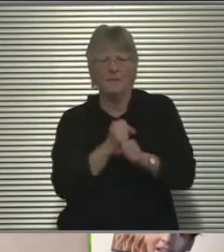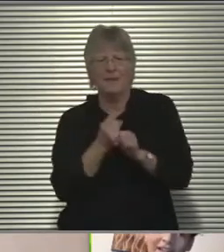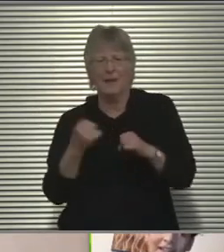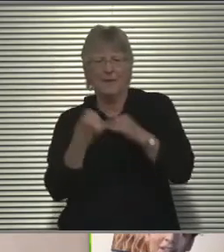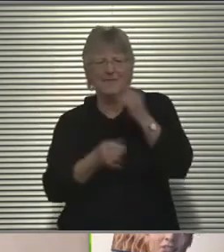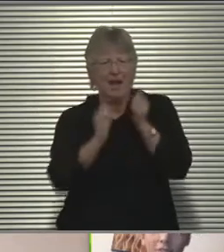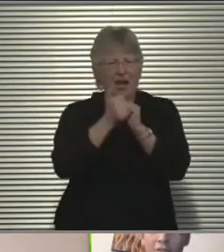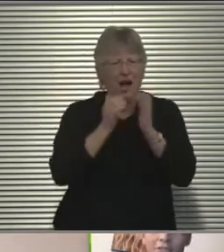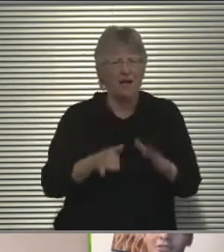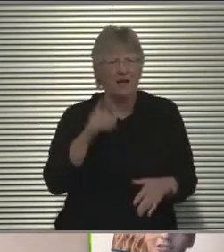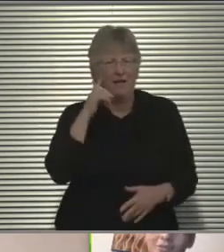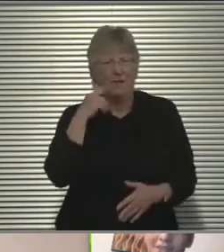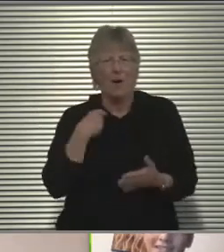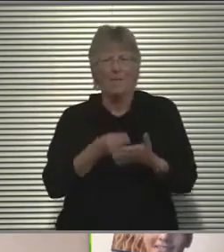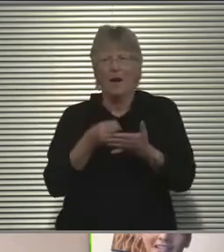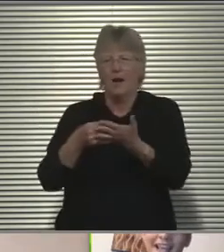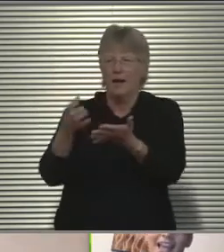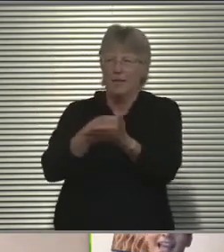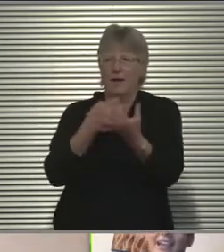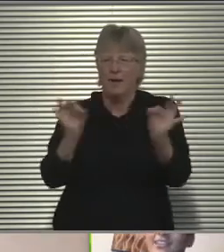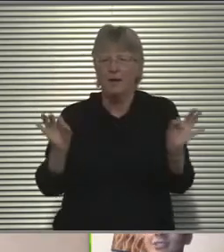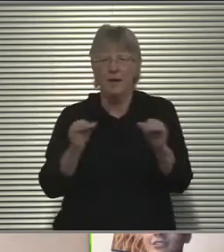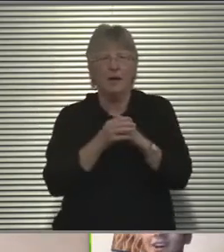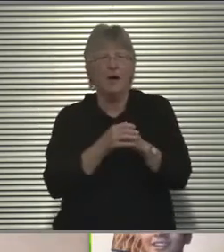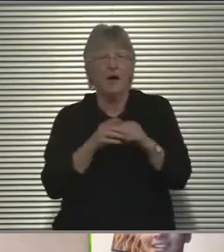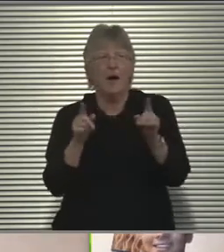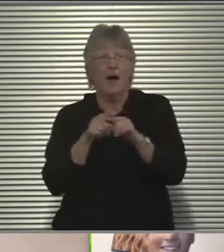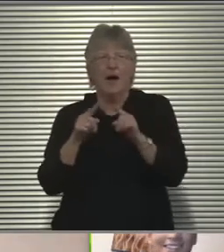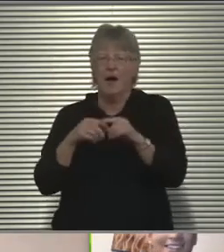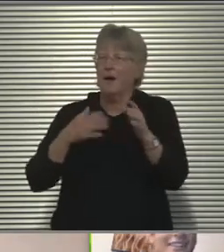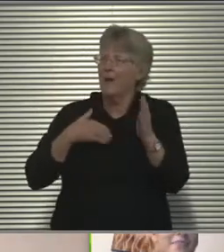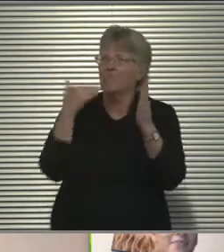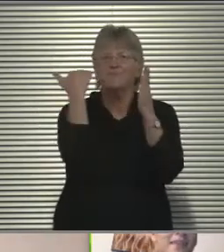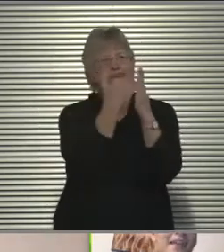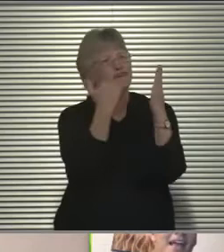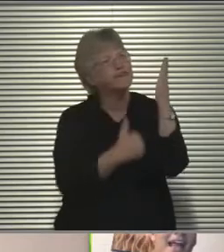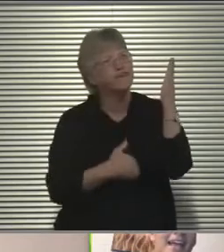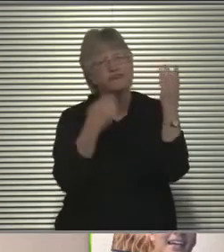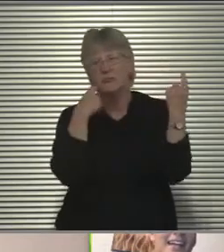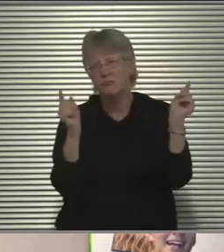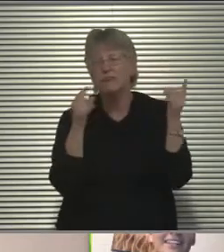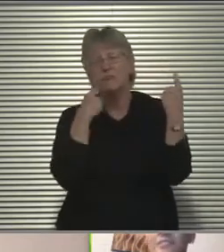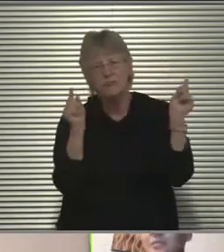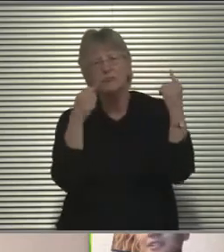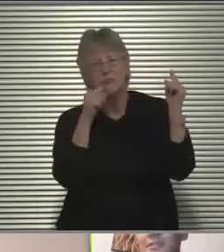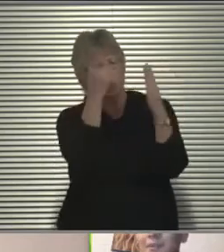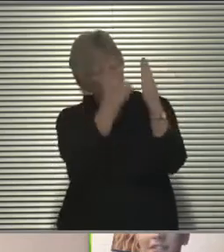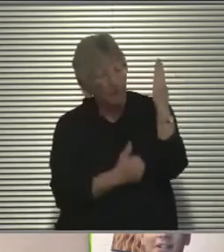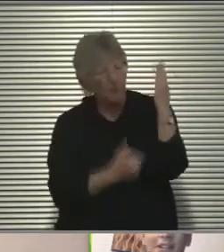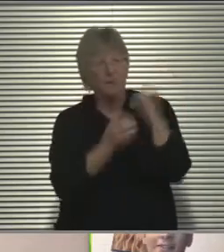at UW Madison, and the list goes on and on and on. And I definitely wouldn't be here